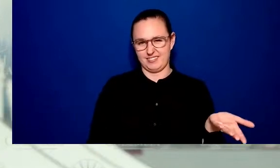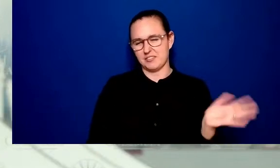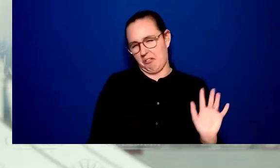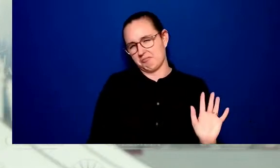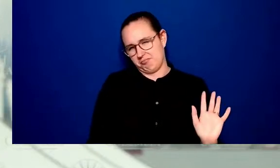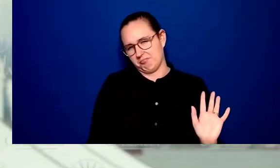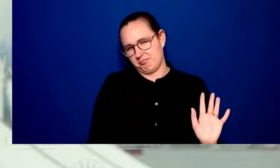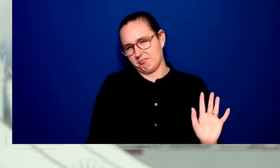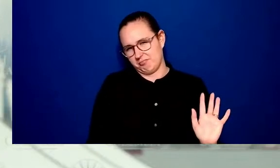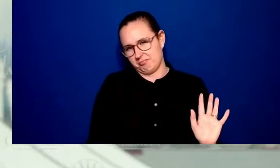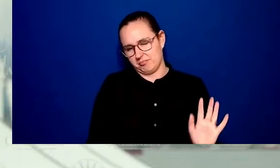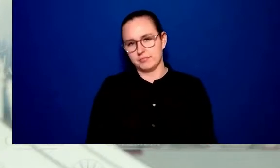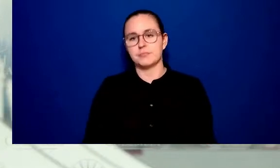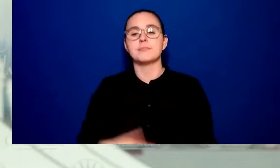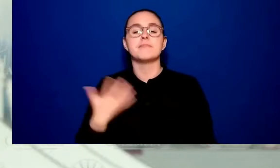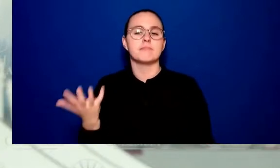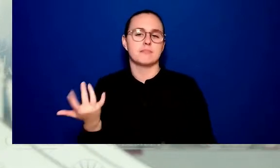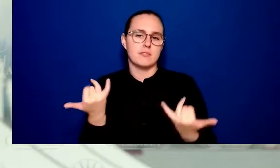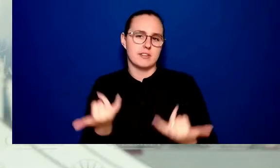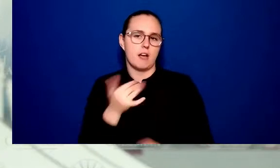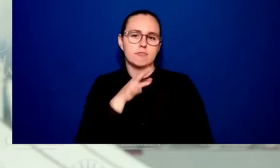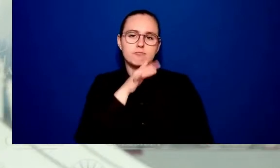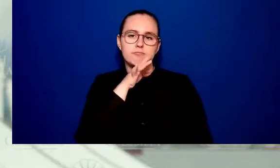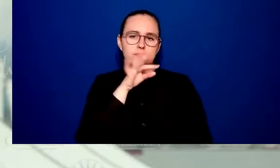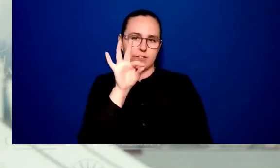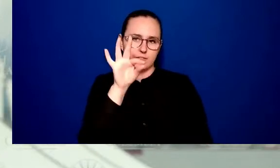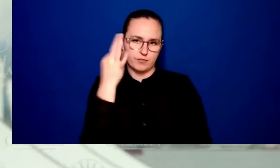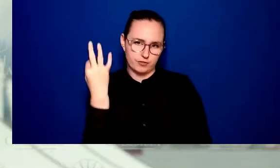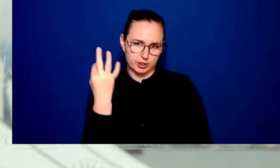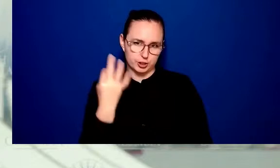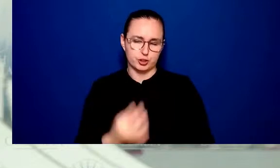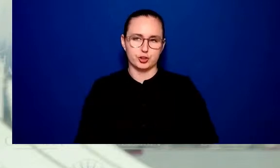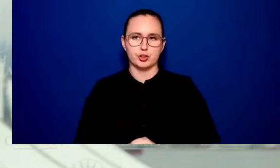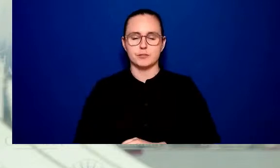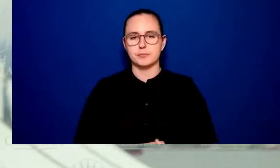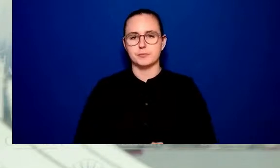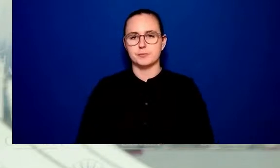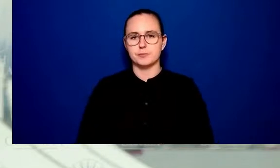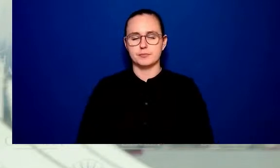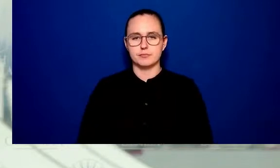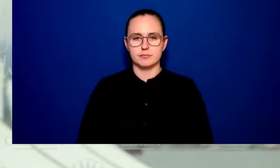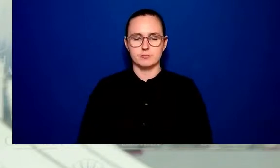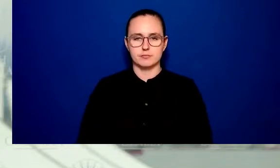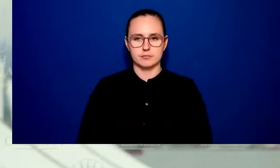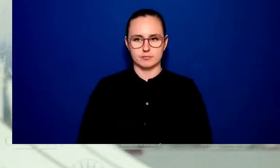really Afghan Sikh program. The